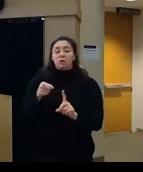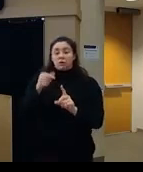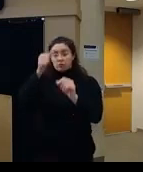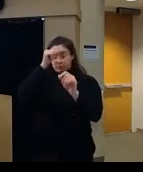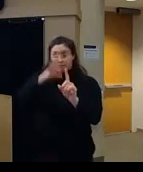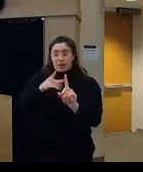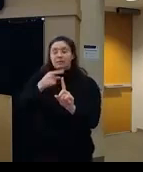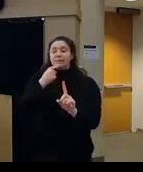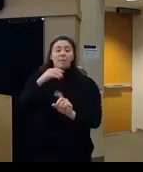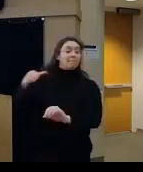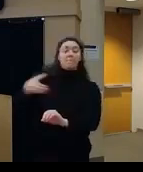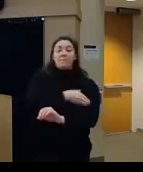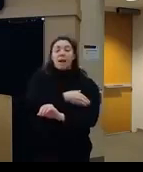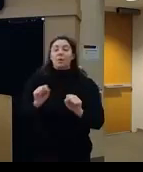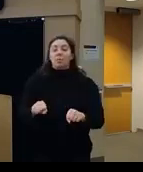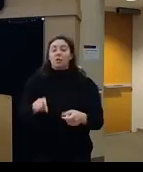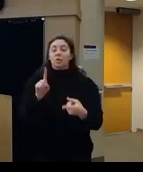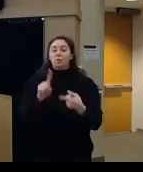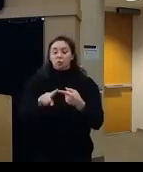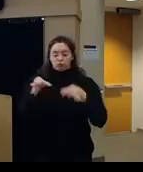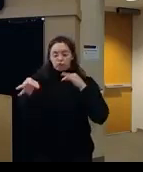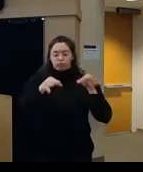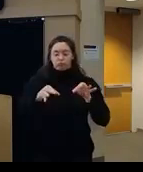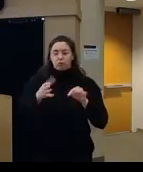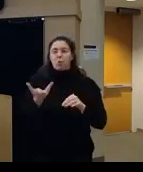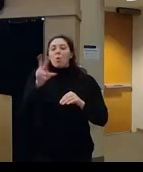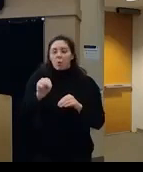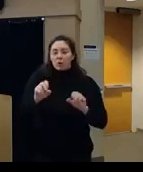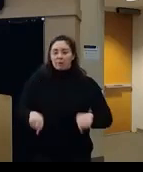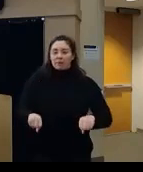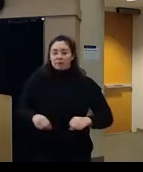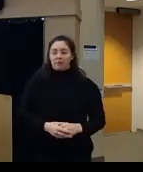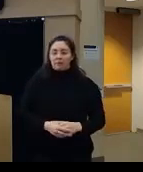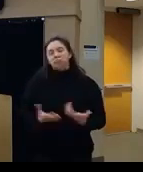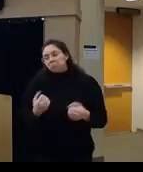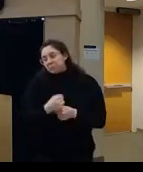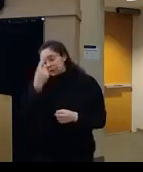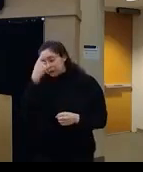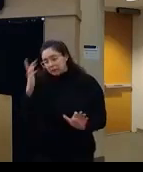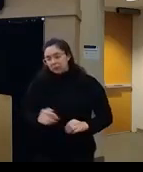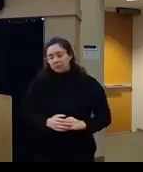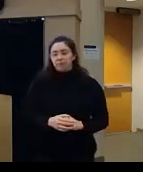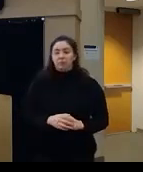ability to Define your own reality that makes sense to me right uh so when I ask you what's